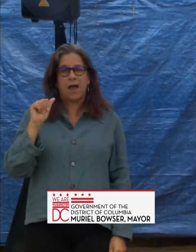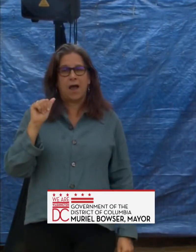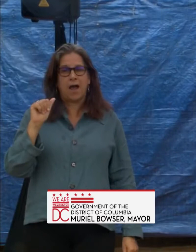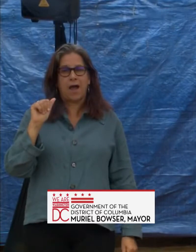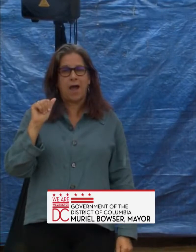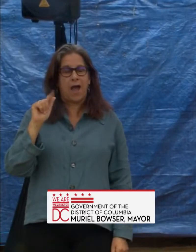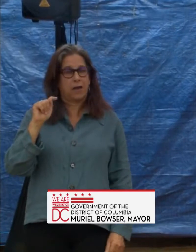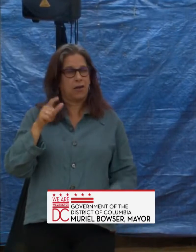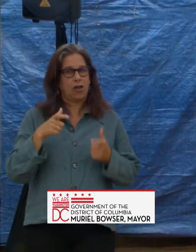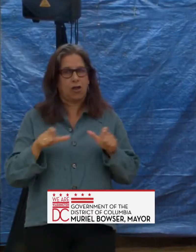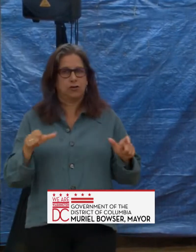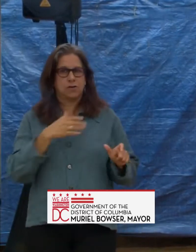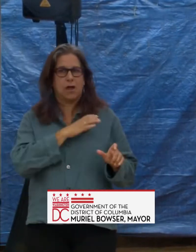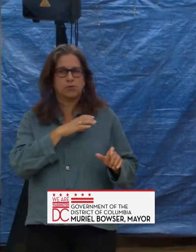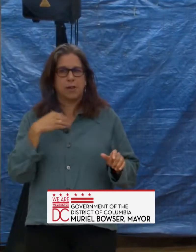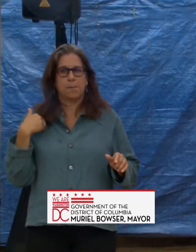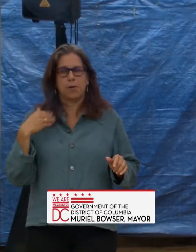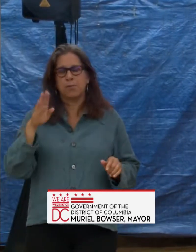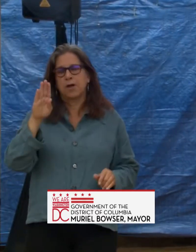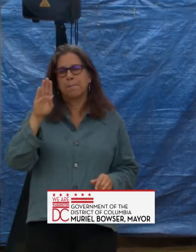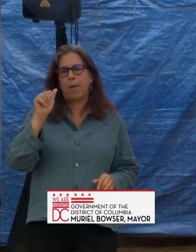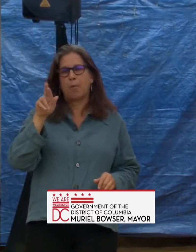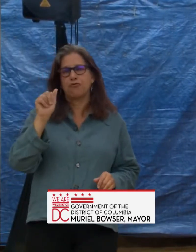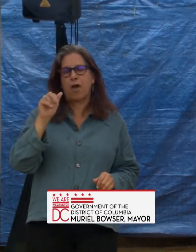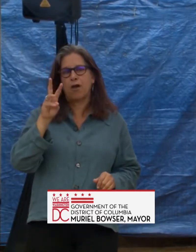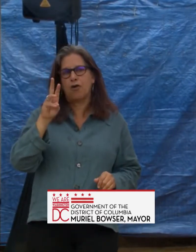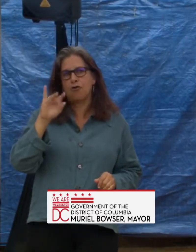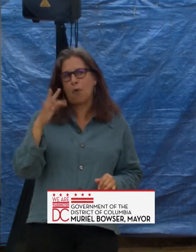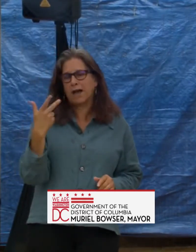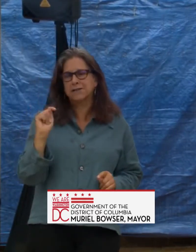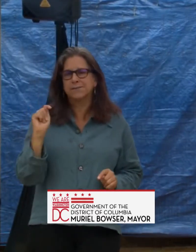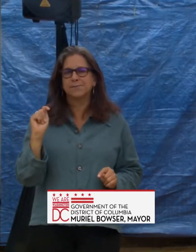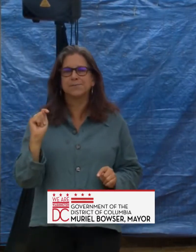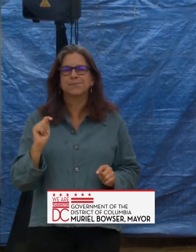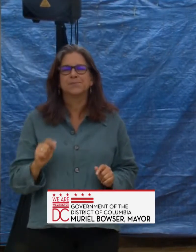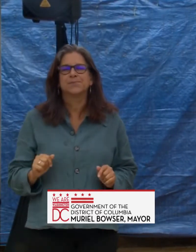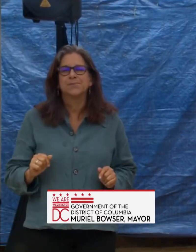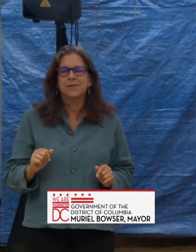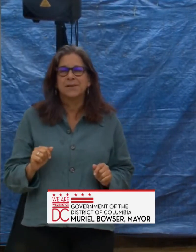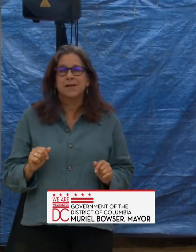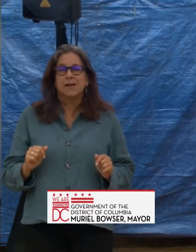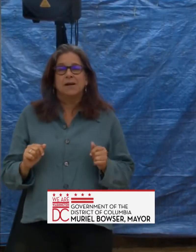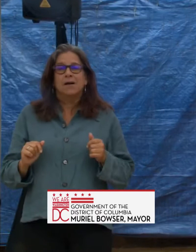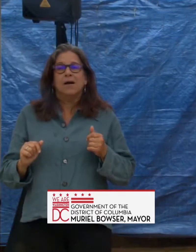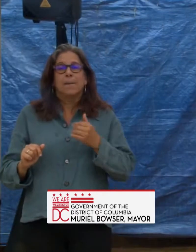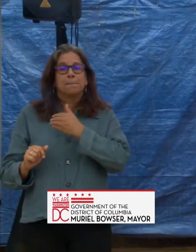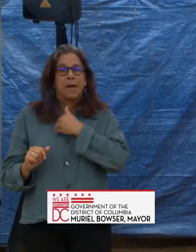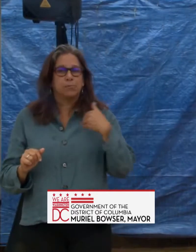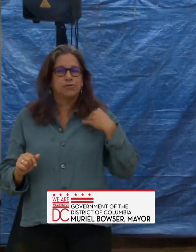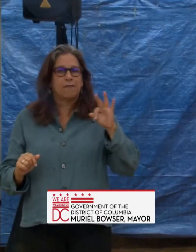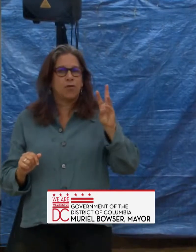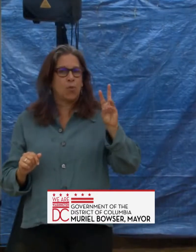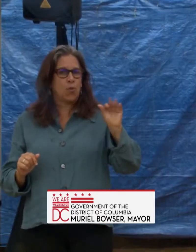GIVE ROBERT WHITE A BIG ROUND OF APPLAUSE. MEMBERS OF THE WARD 4 ADVISORY